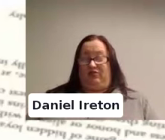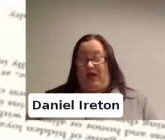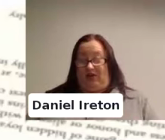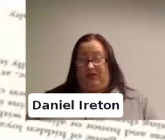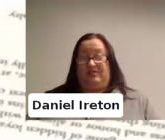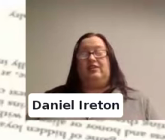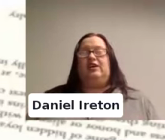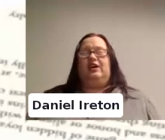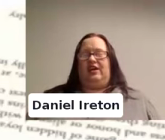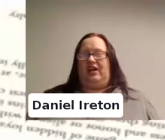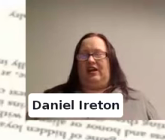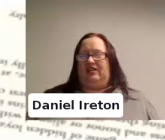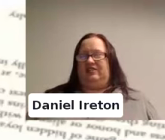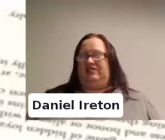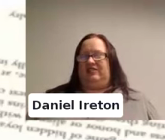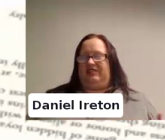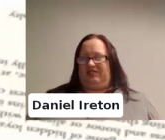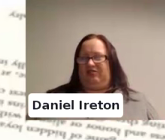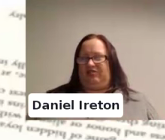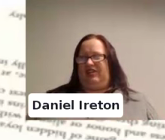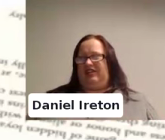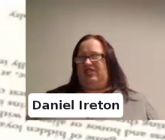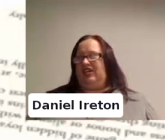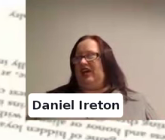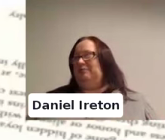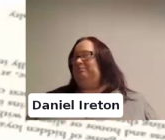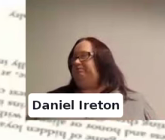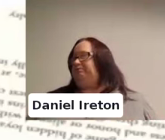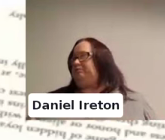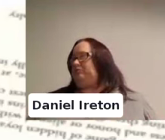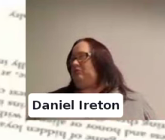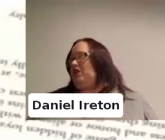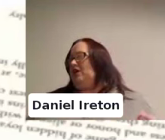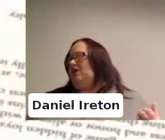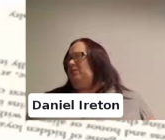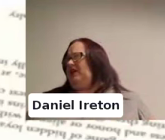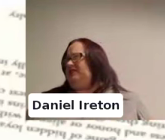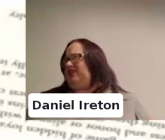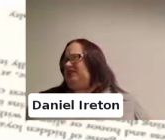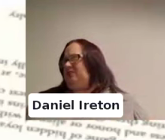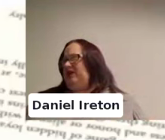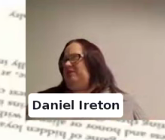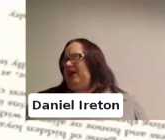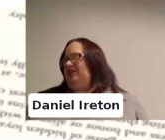The normal tokens are these cards that just show you the character and each of characters are a little different. This is also a game where you have traitors.